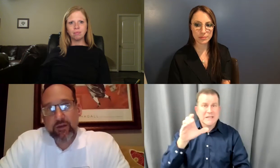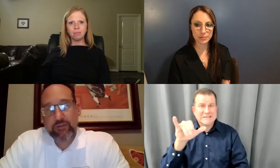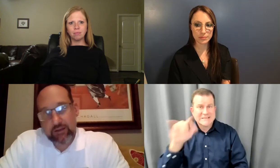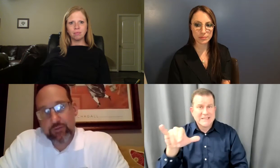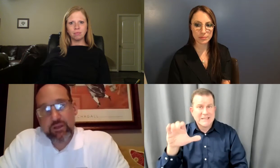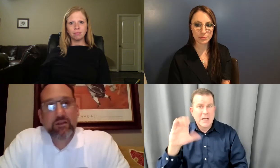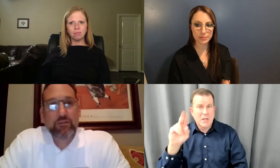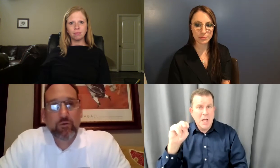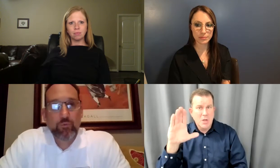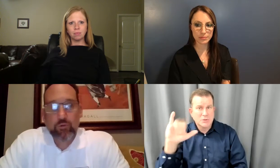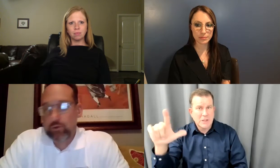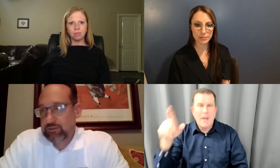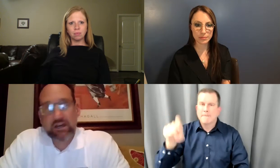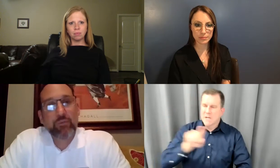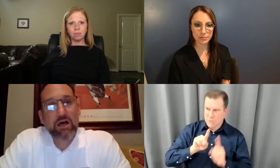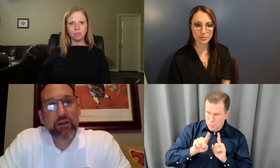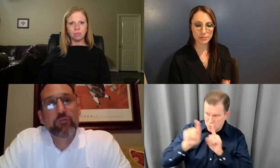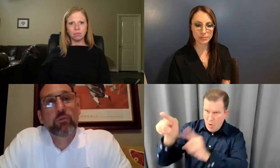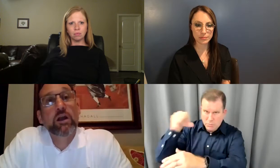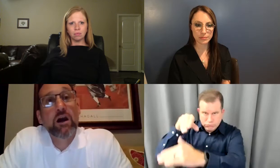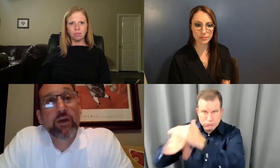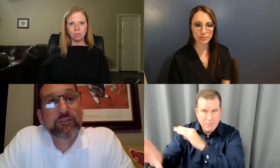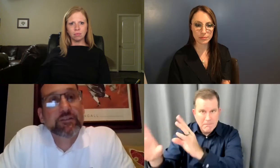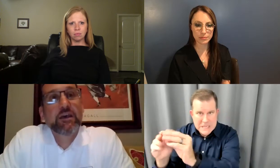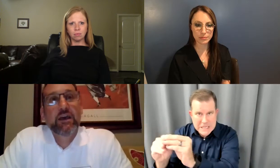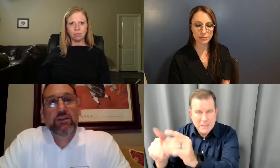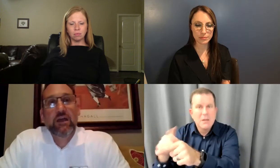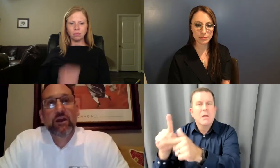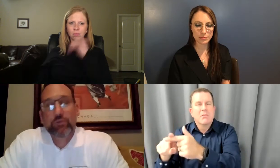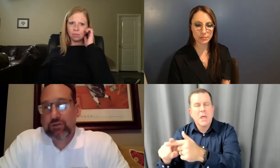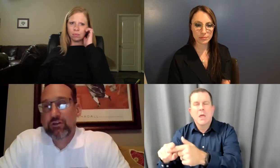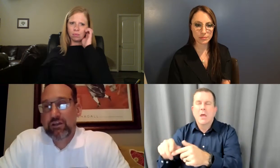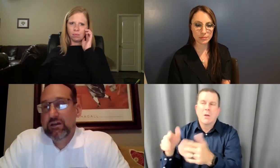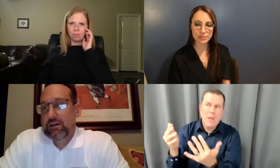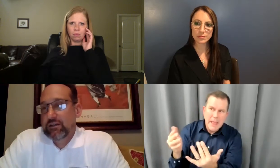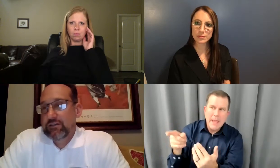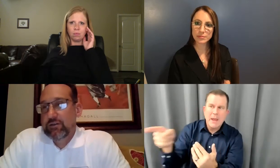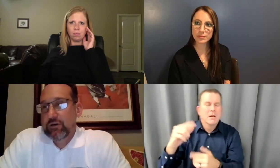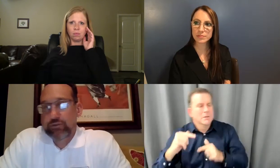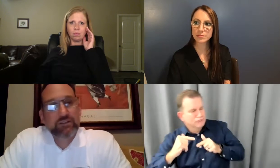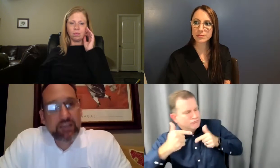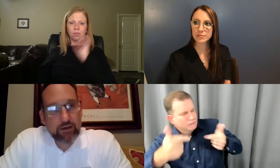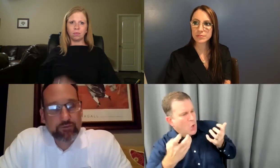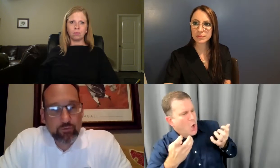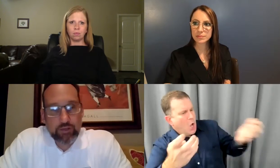And then at the end of the meeting, there was some time a lot for public comments, and you had the opportunity to address the council